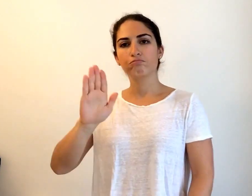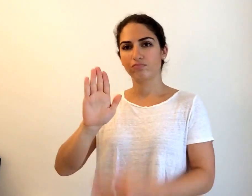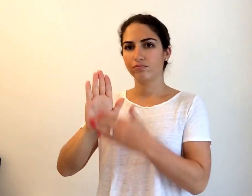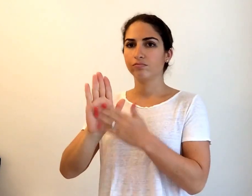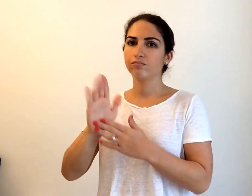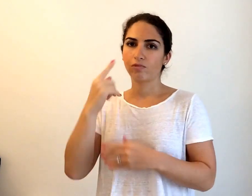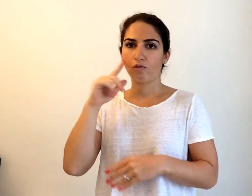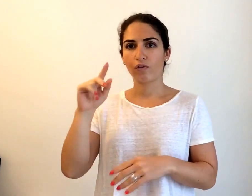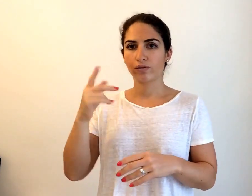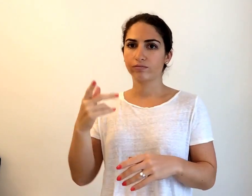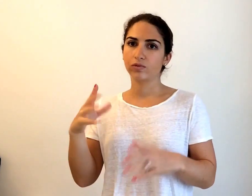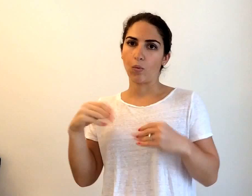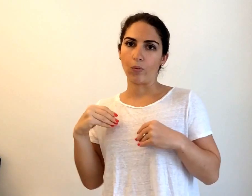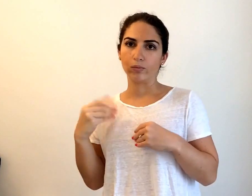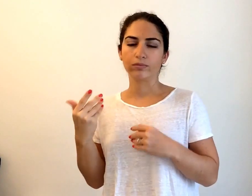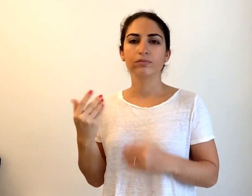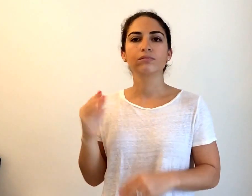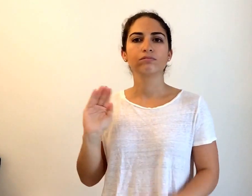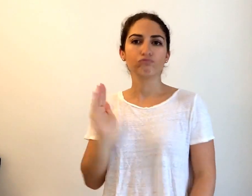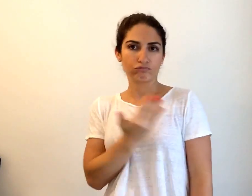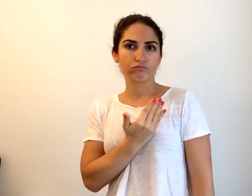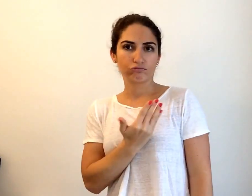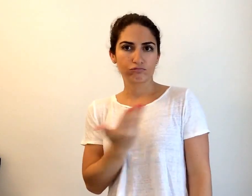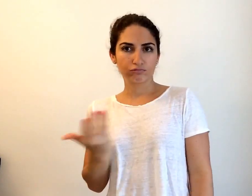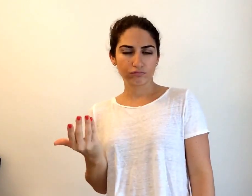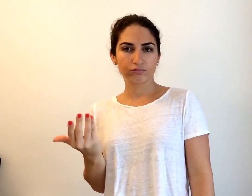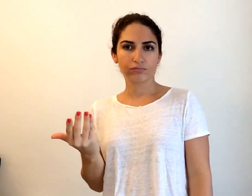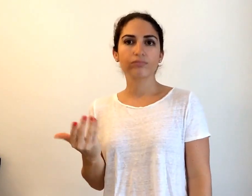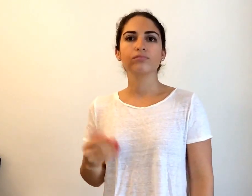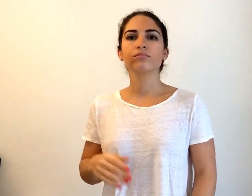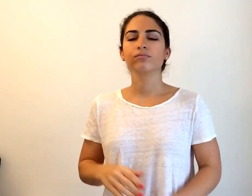belongs to us. So that's the possessive hand shape for ownership.